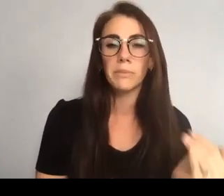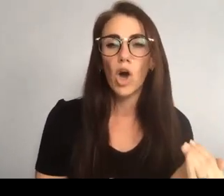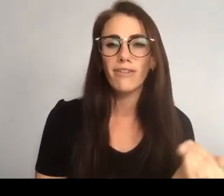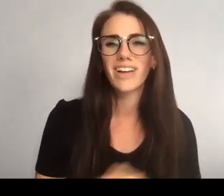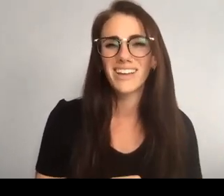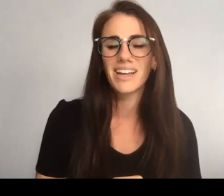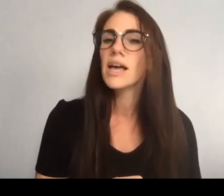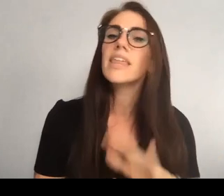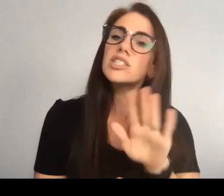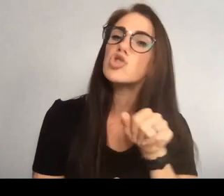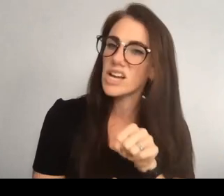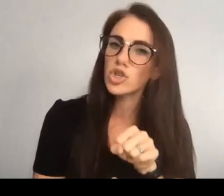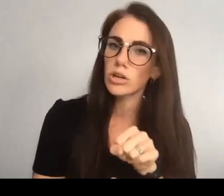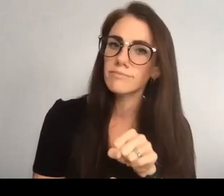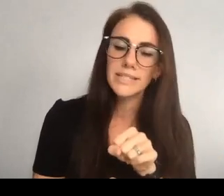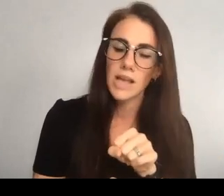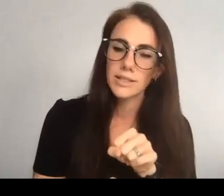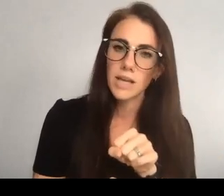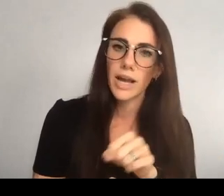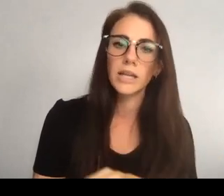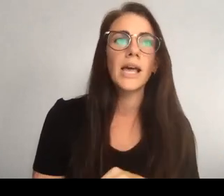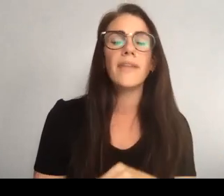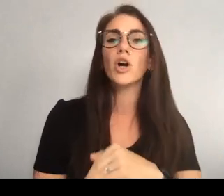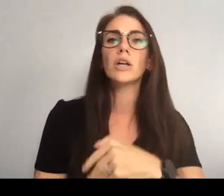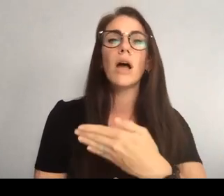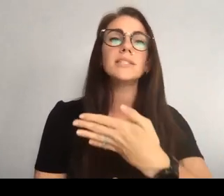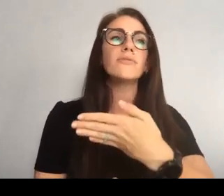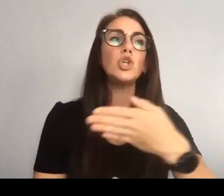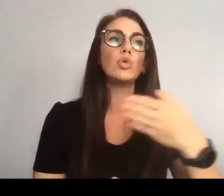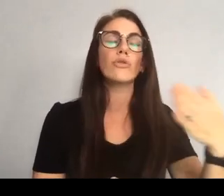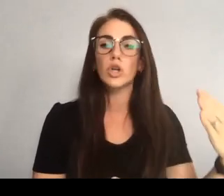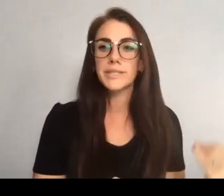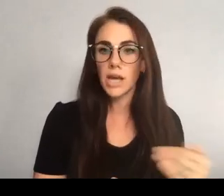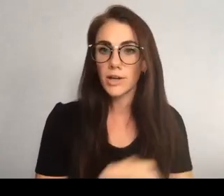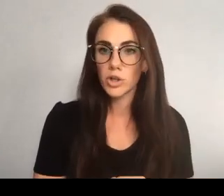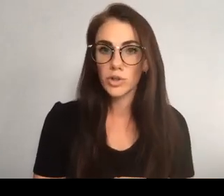me off. That's a gesture that's not a sign and there are lots of universally understood